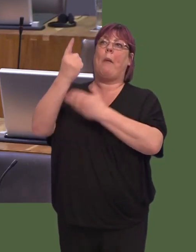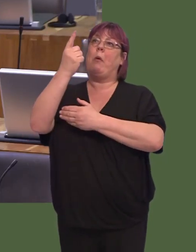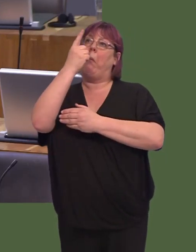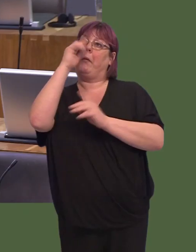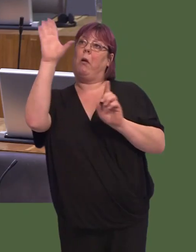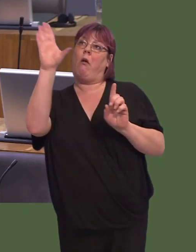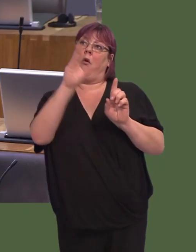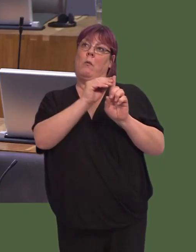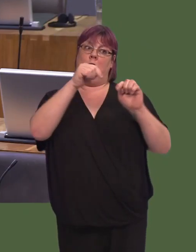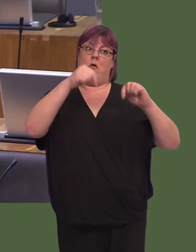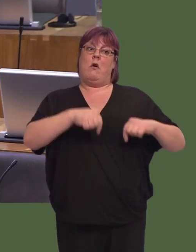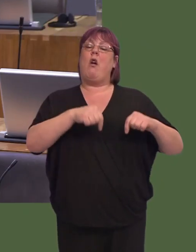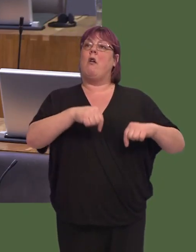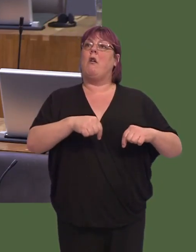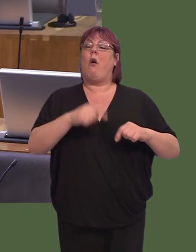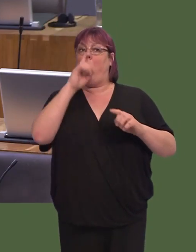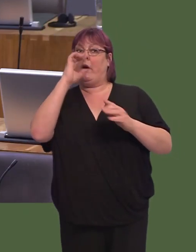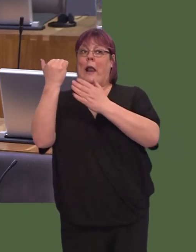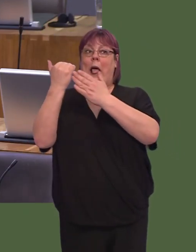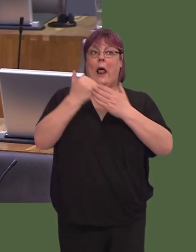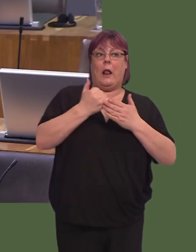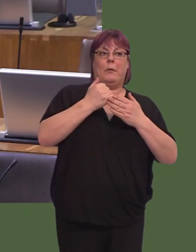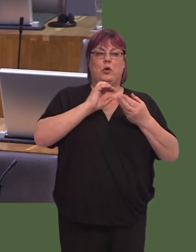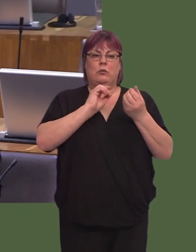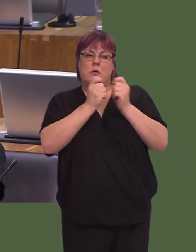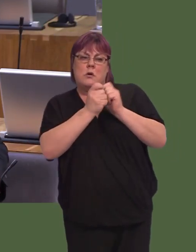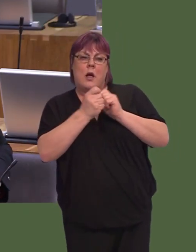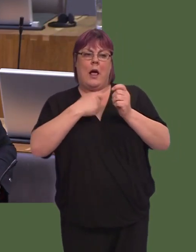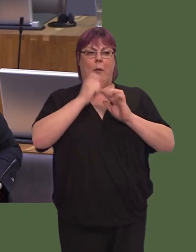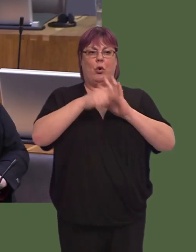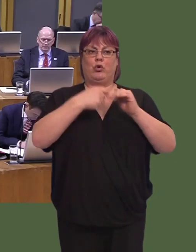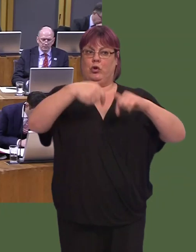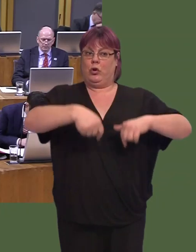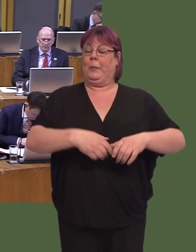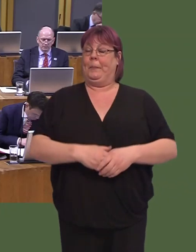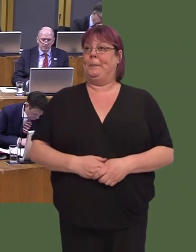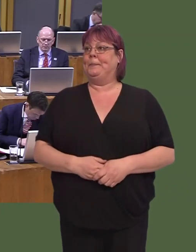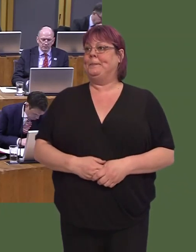I very much hope that it works out and that we can emulate it.